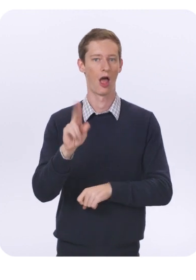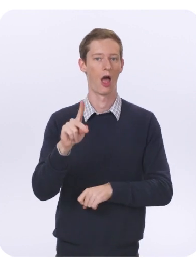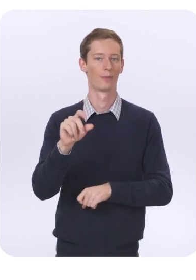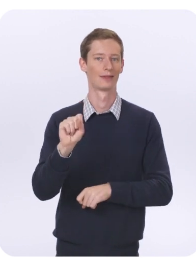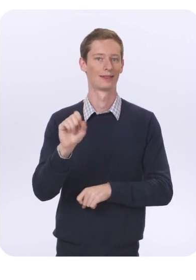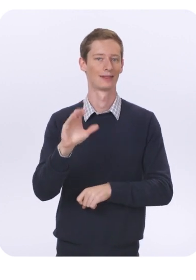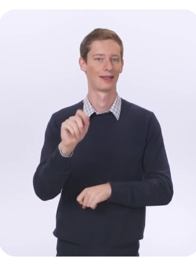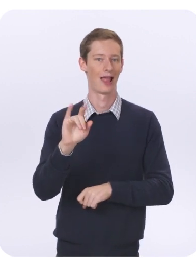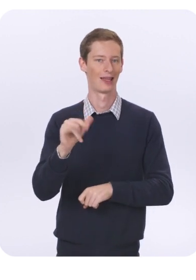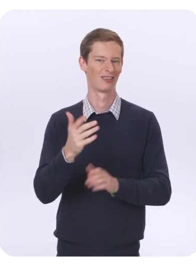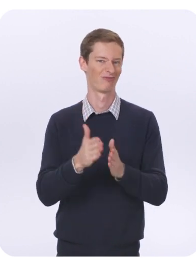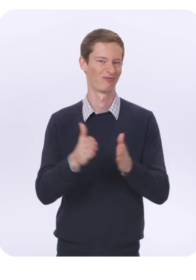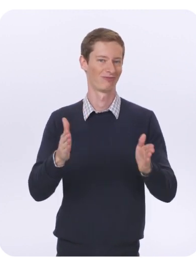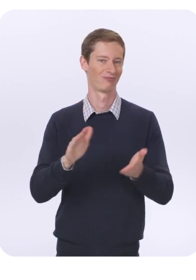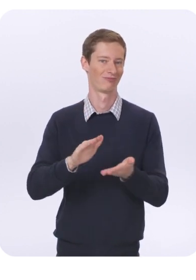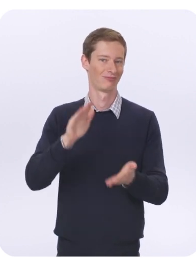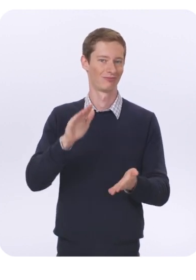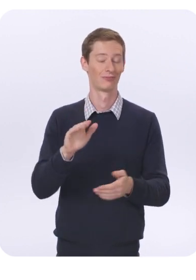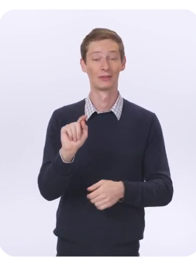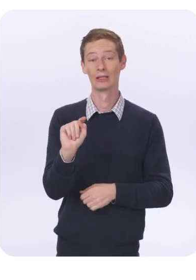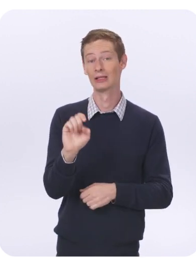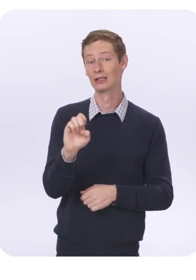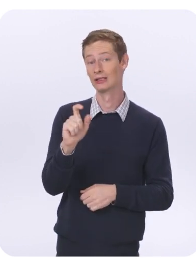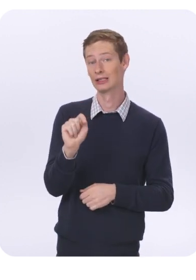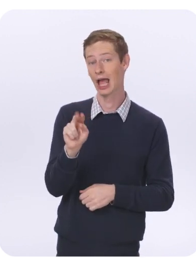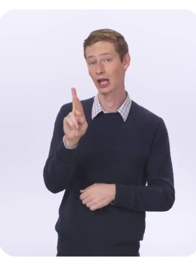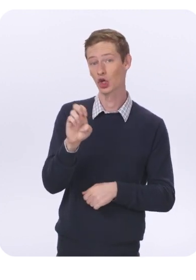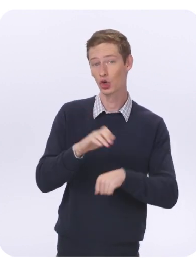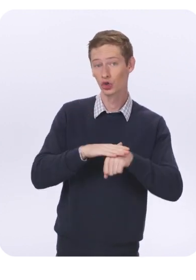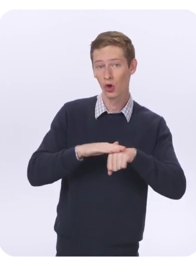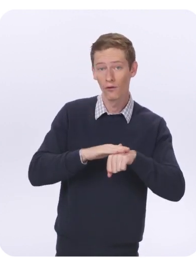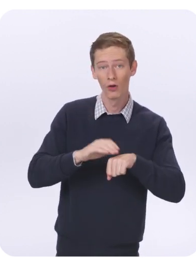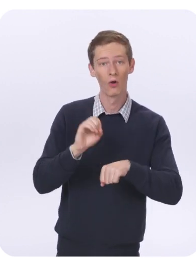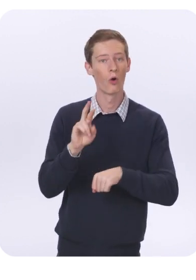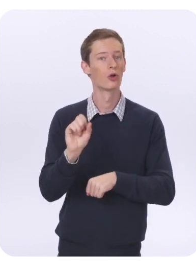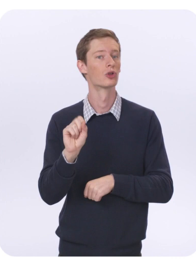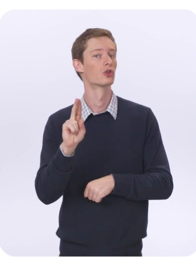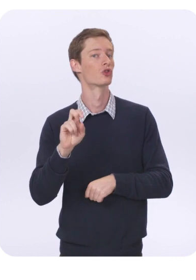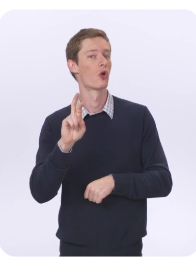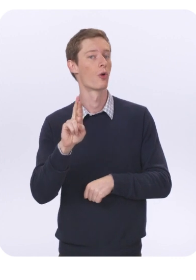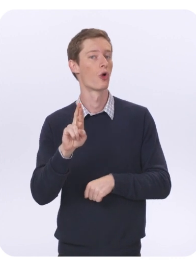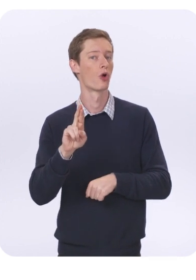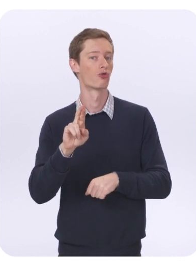or if the Super Resolution is performed before other passes, such as composition,